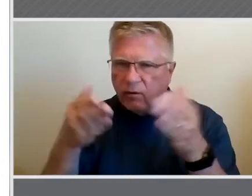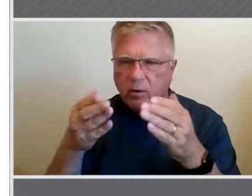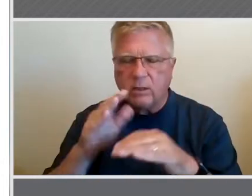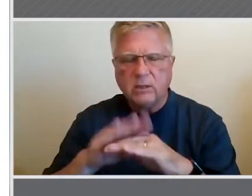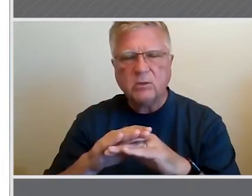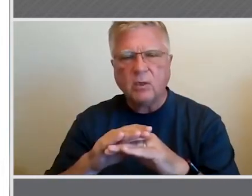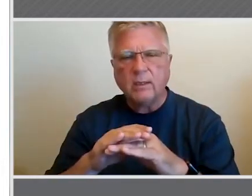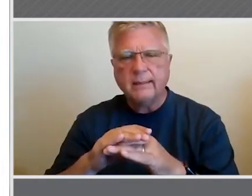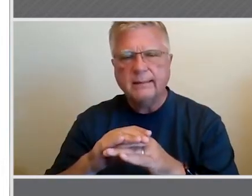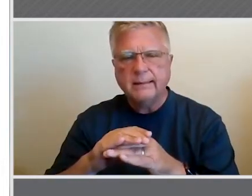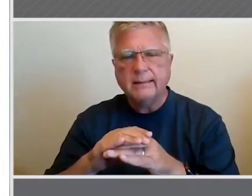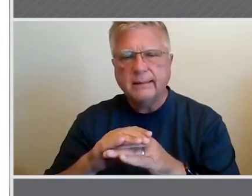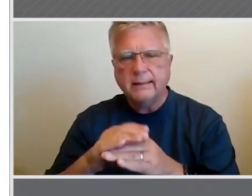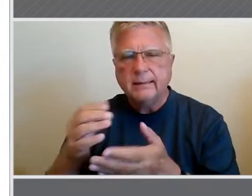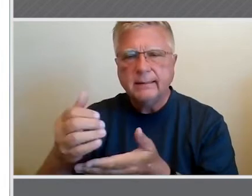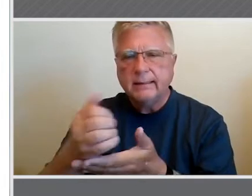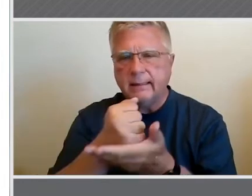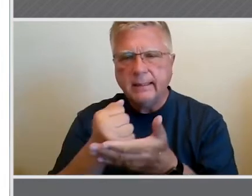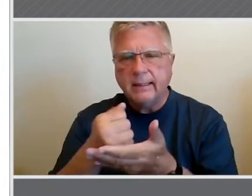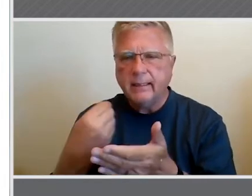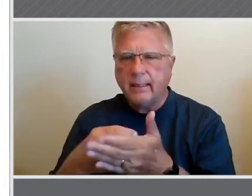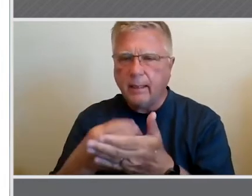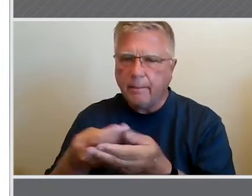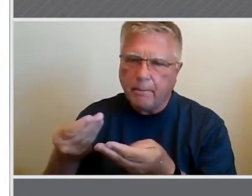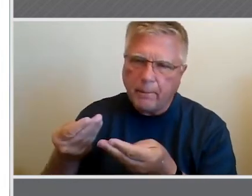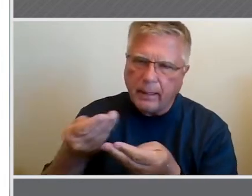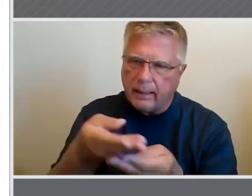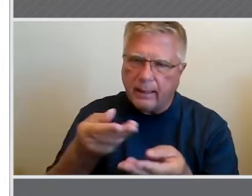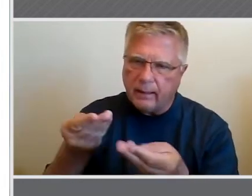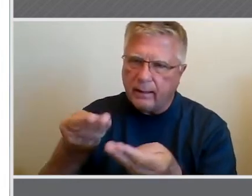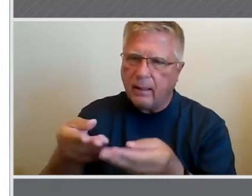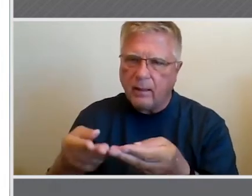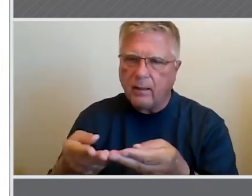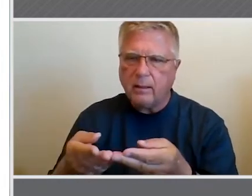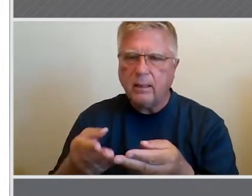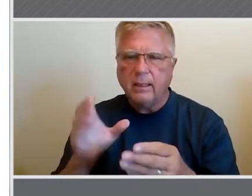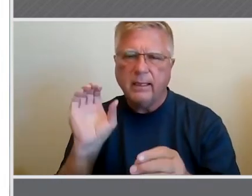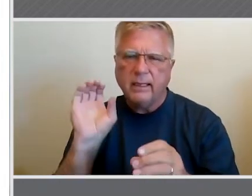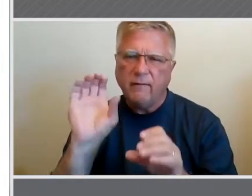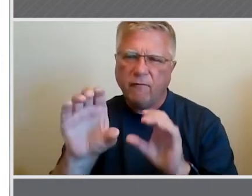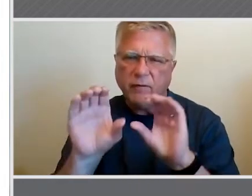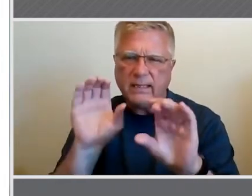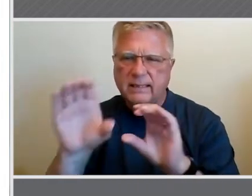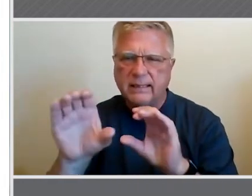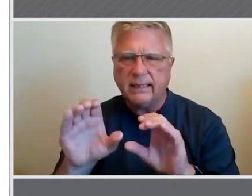our dollars out the door investing in our communities, covered this past year did slow